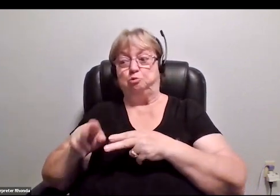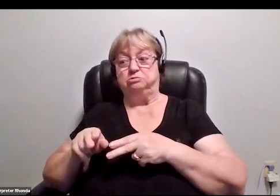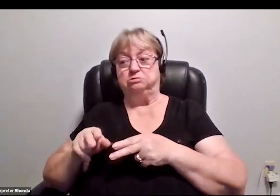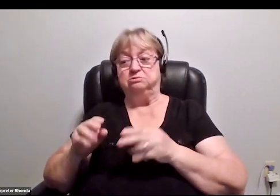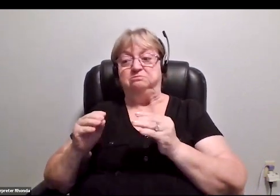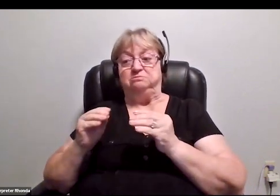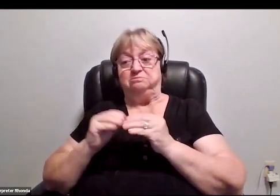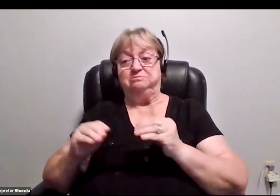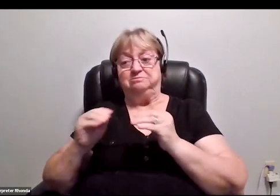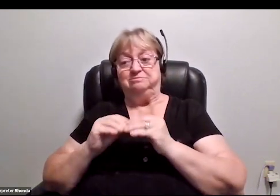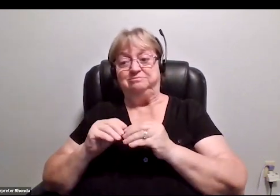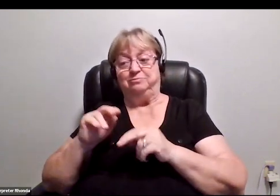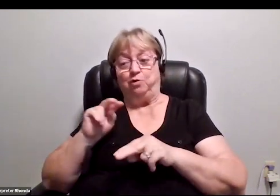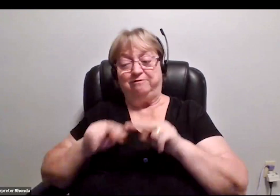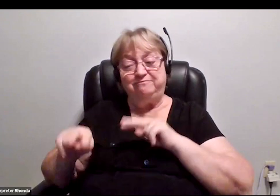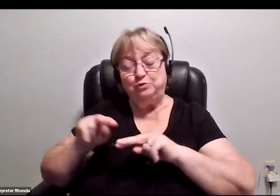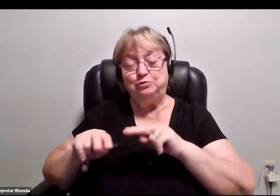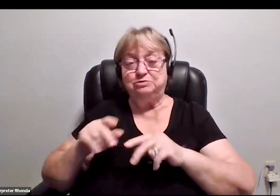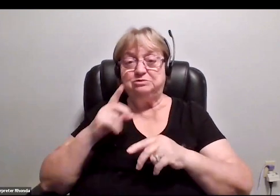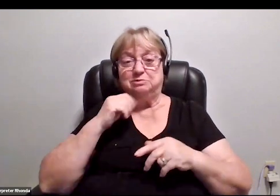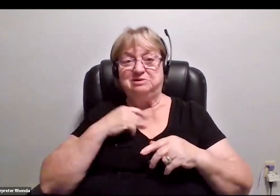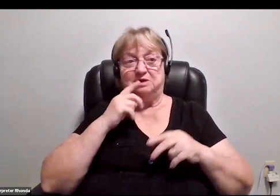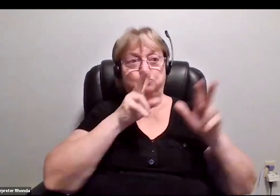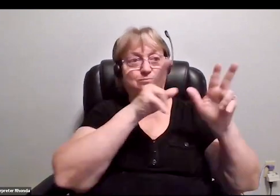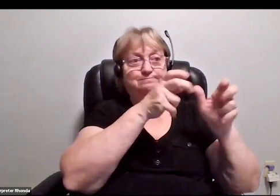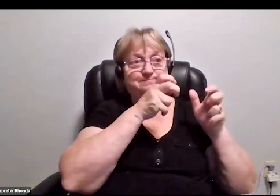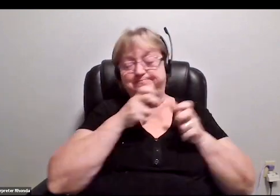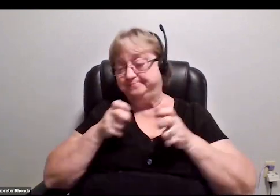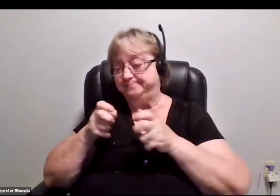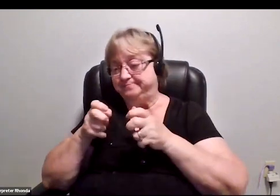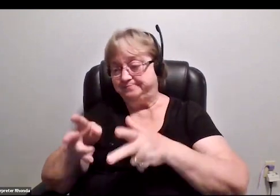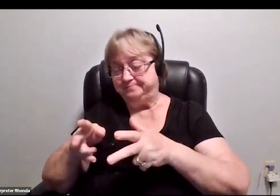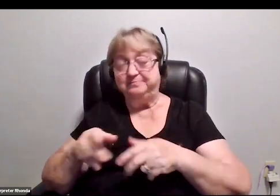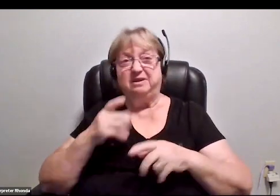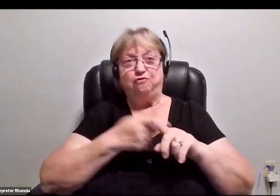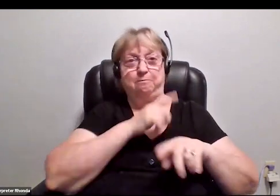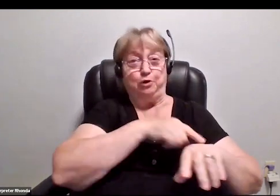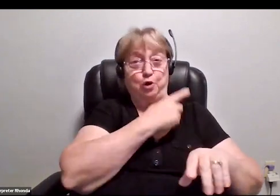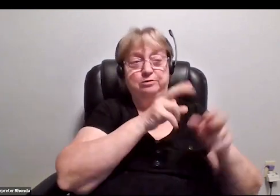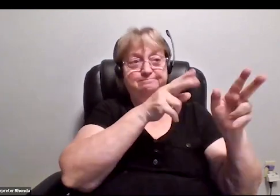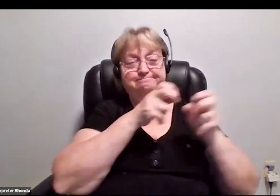from our long-form videos that we'd already made and reposted them as their own Shorts